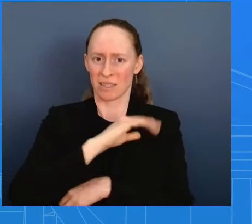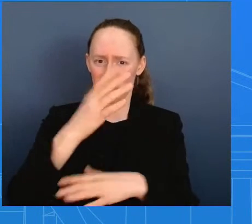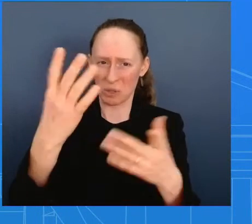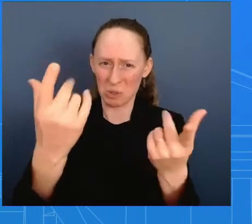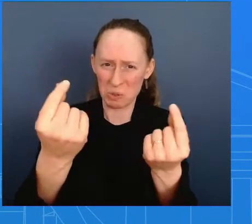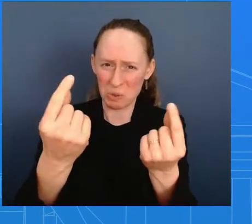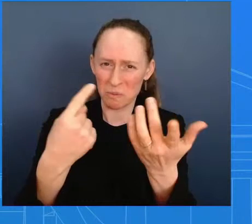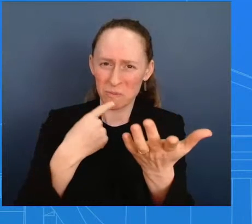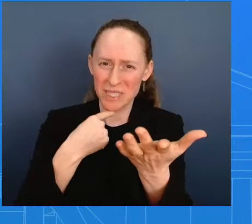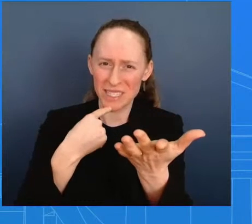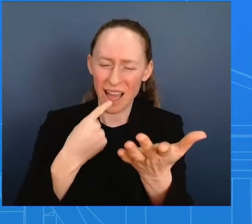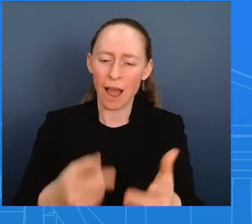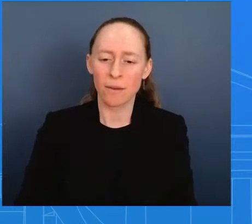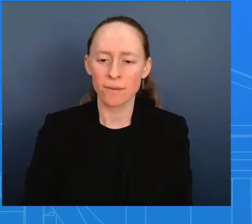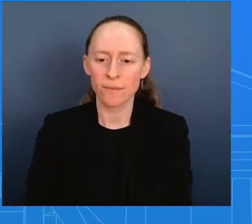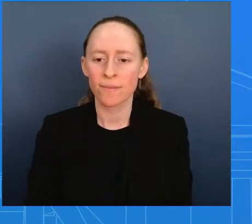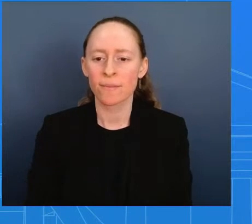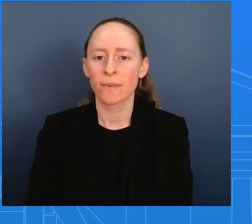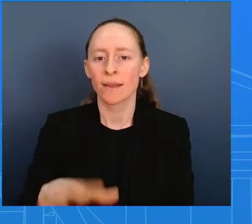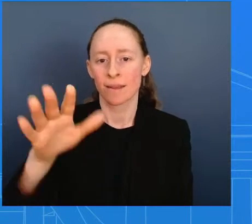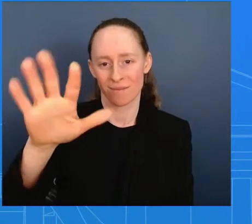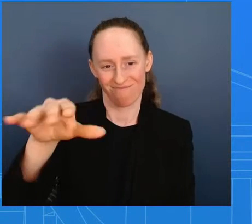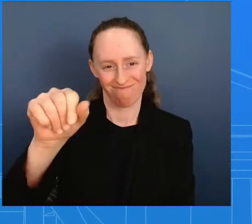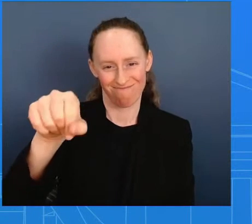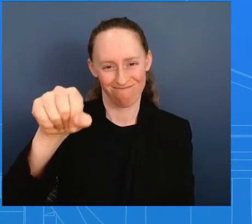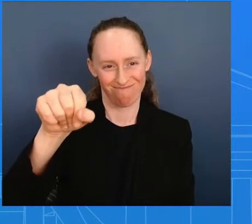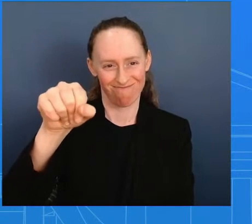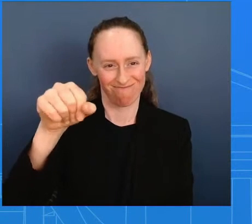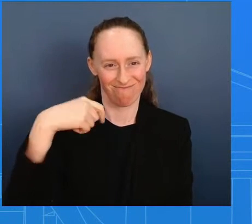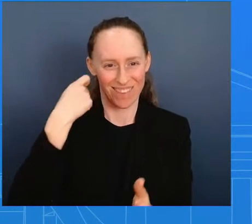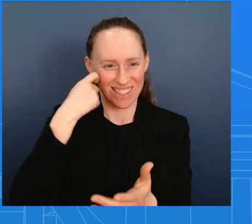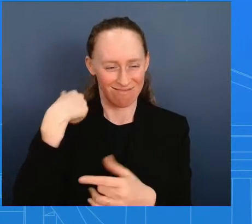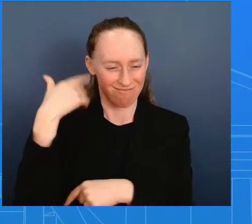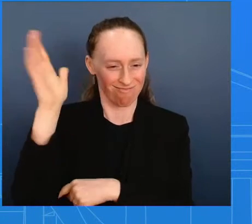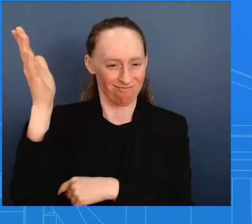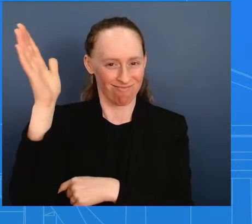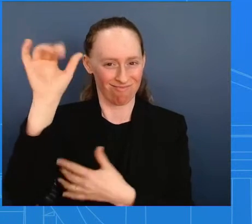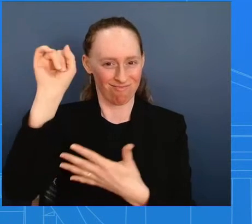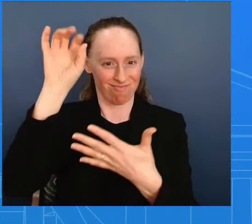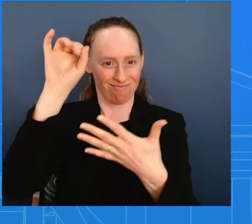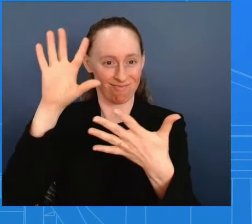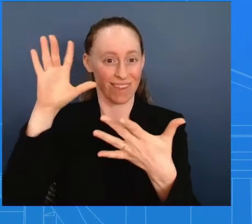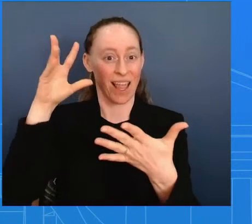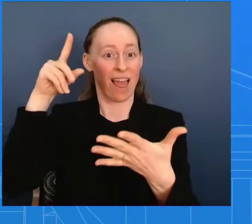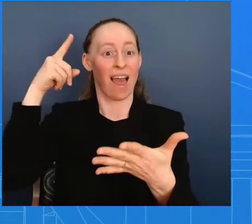because I think it tries to lay out -- The Press: It's not flip -- it's not a flip -- Mr. Sullivan: I'm not being flip. I'm telling you, April, straight up.